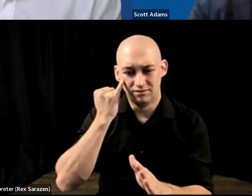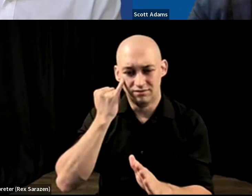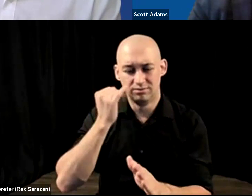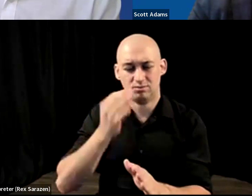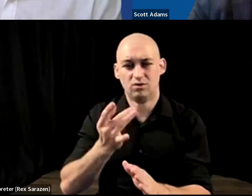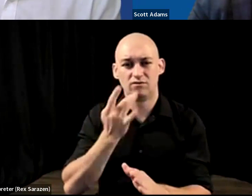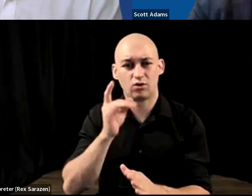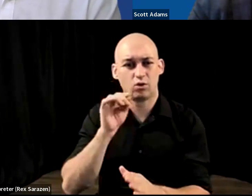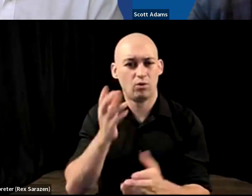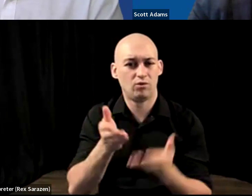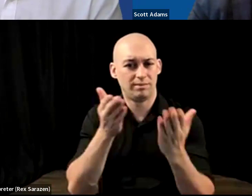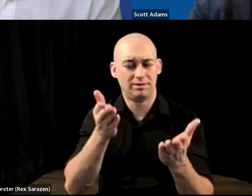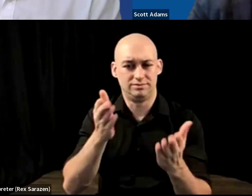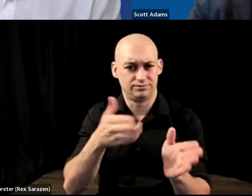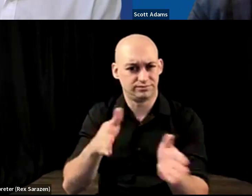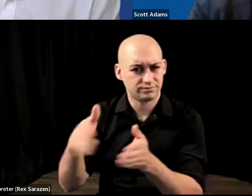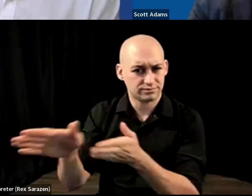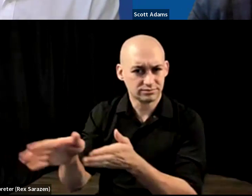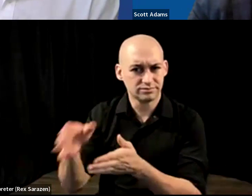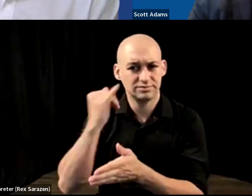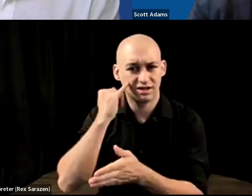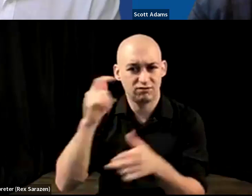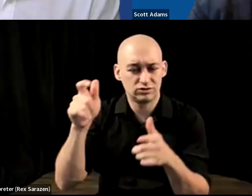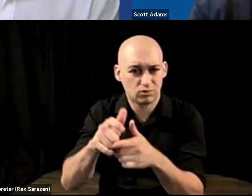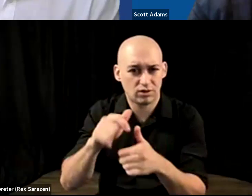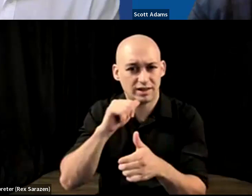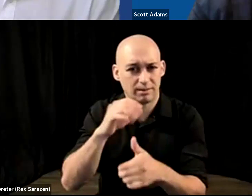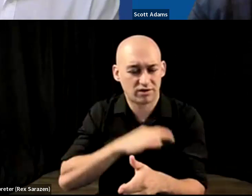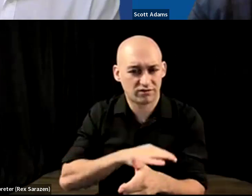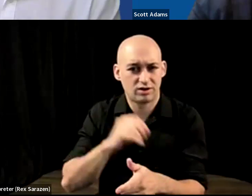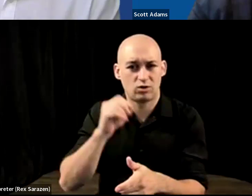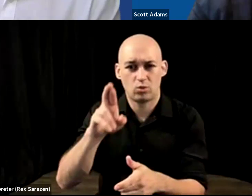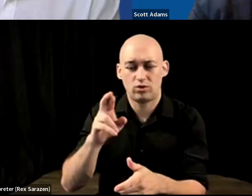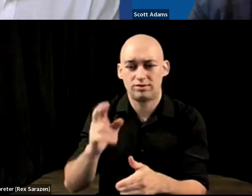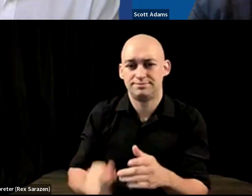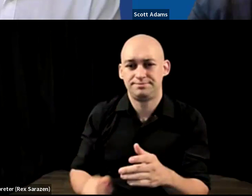strategy would be if you are a smaller nonprofit or if you are coming into this digital equity work